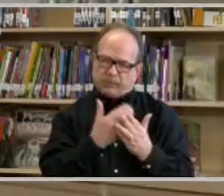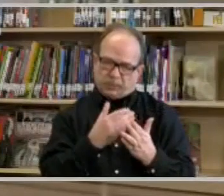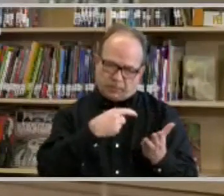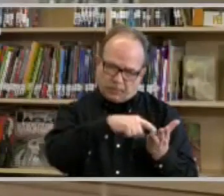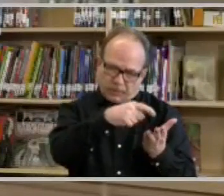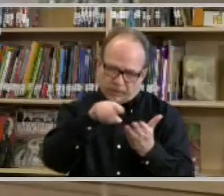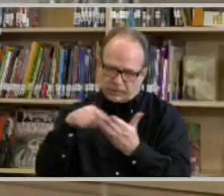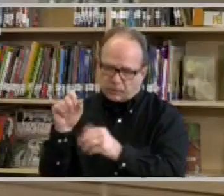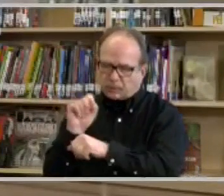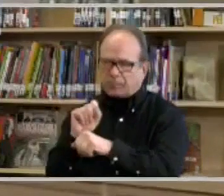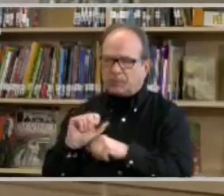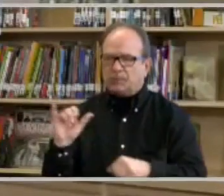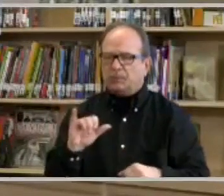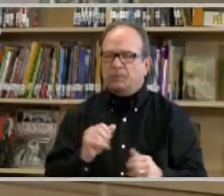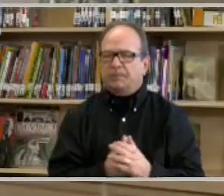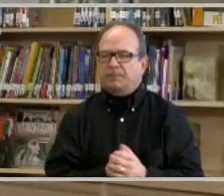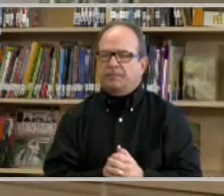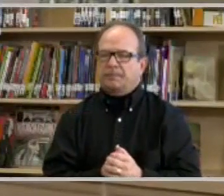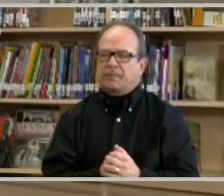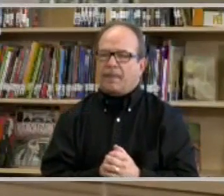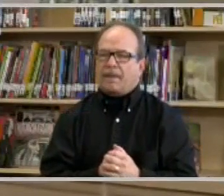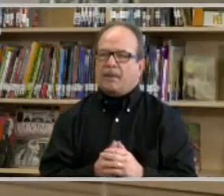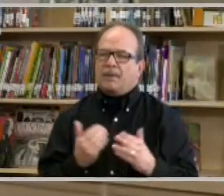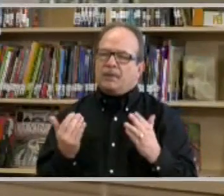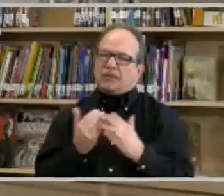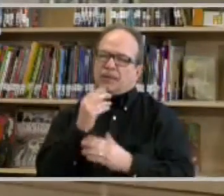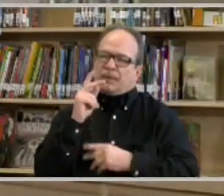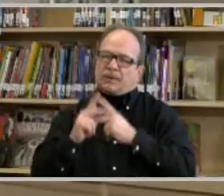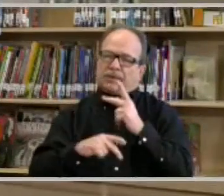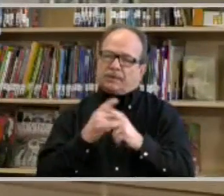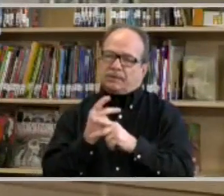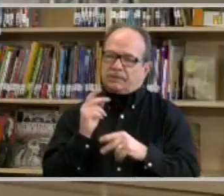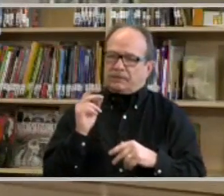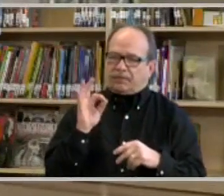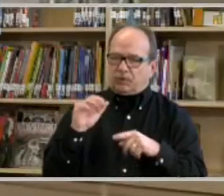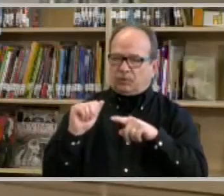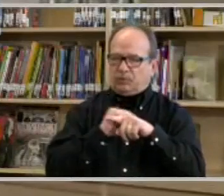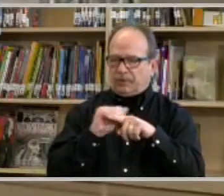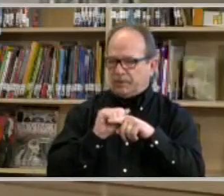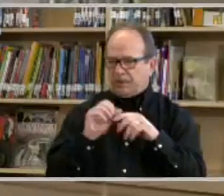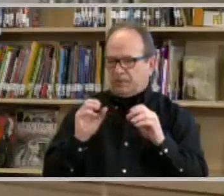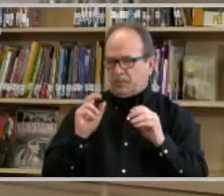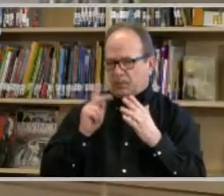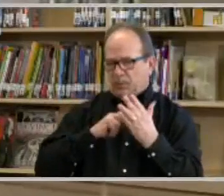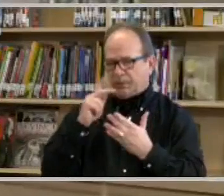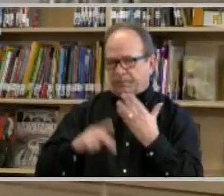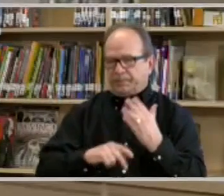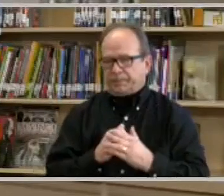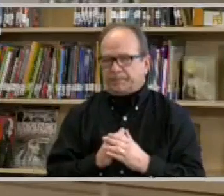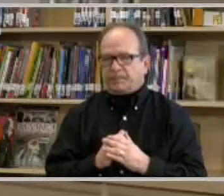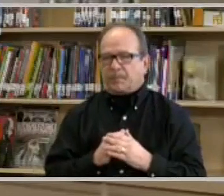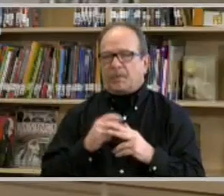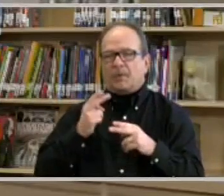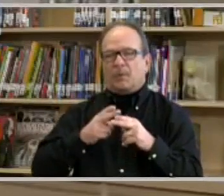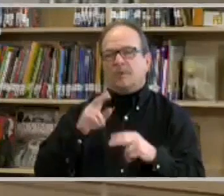PAYING JOB. SO WE HAVE BEEN FOCUSED ON NEW